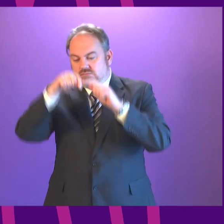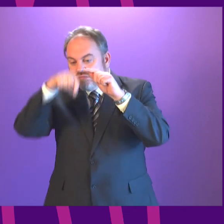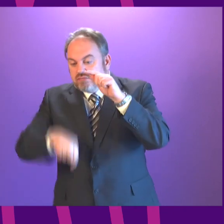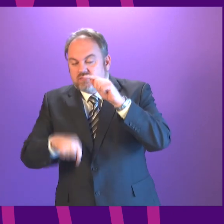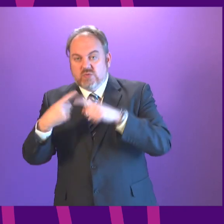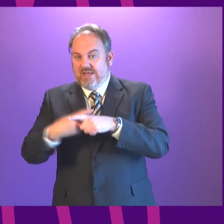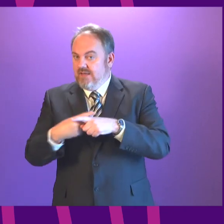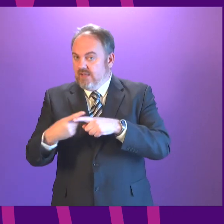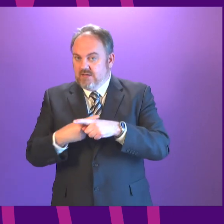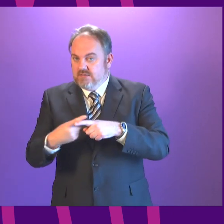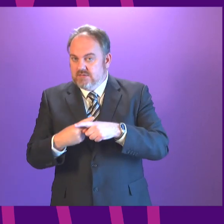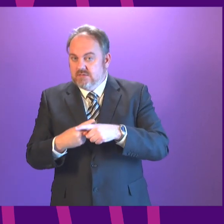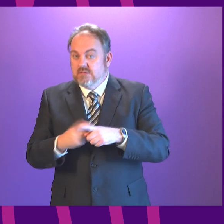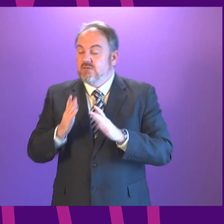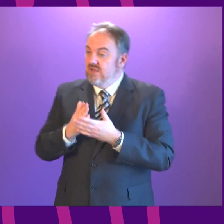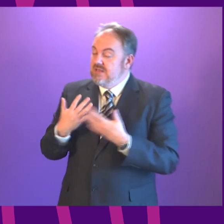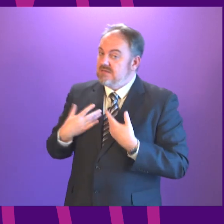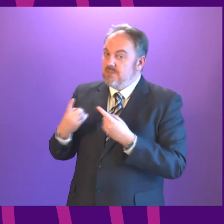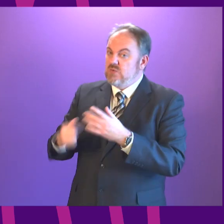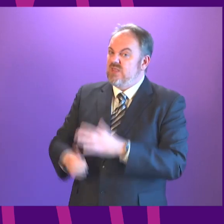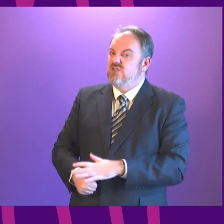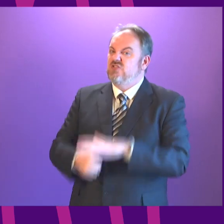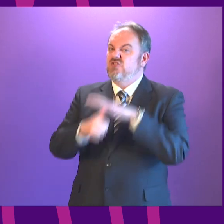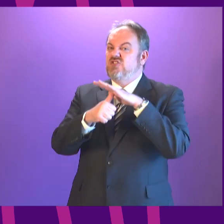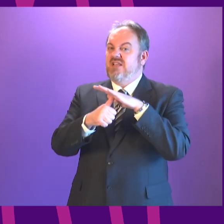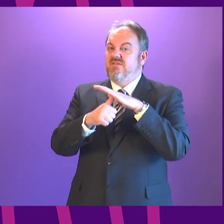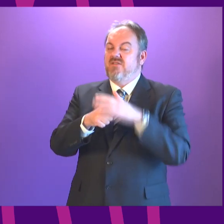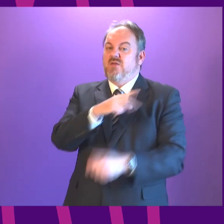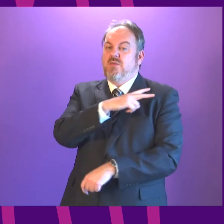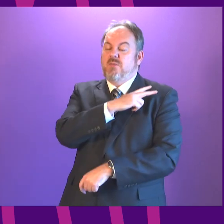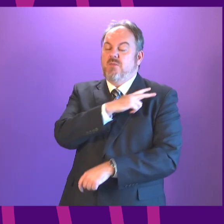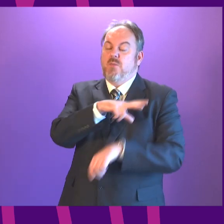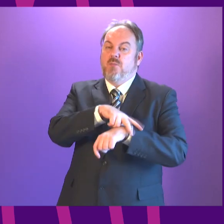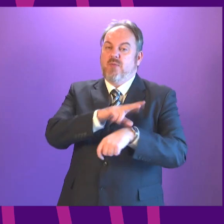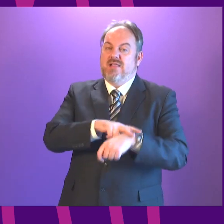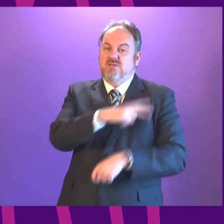extent to enforce the law. Obviously, I have discussed that with the chief constable, who